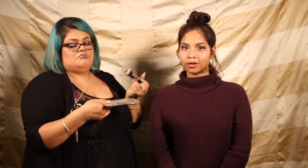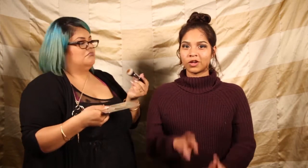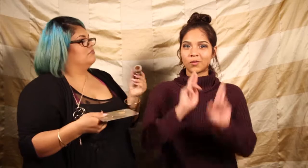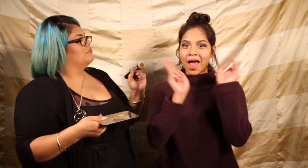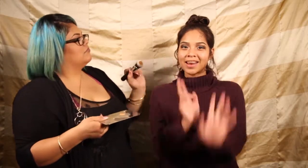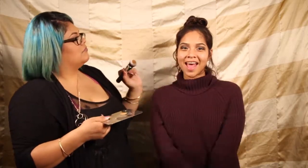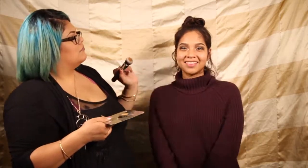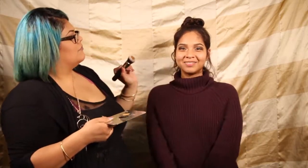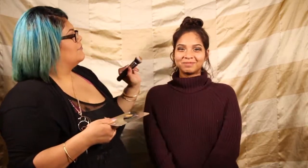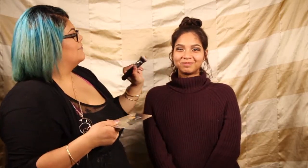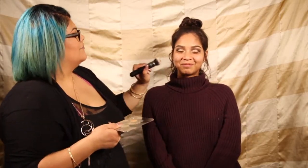READY!!!